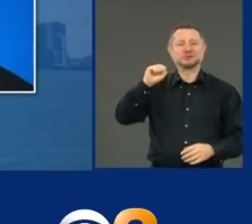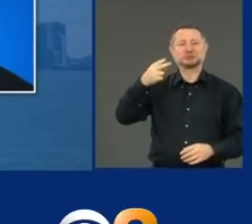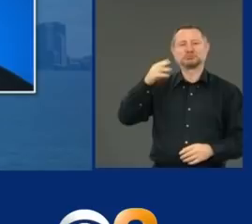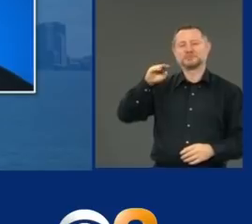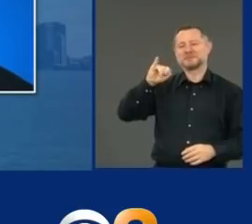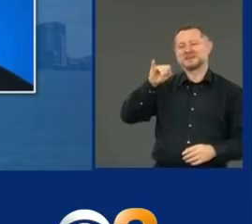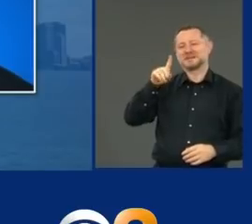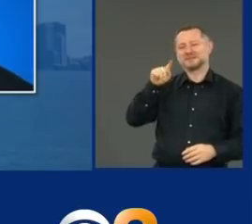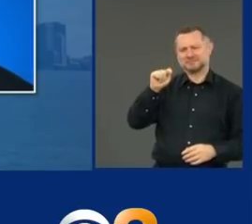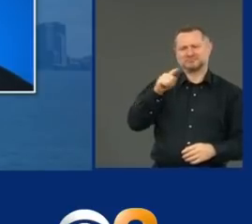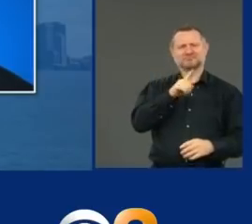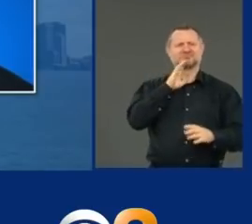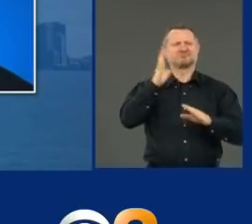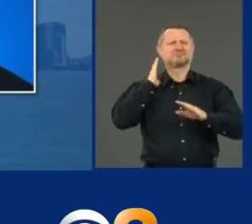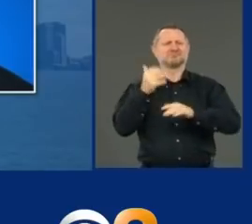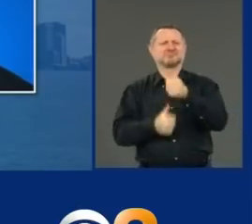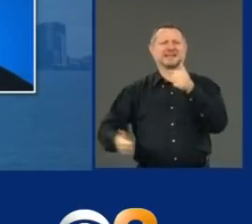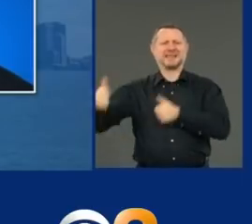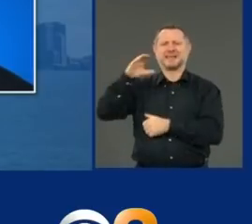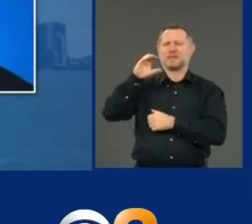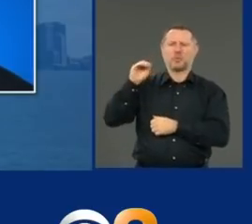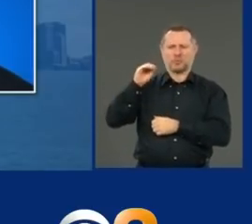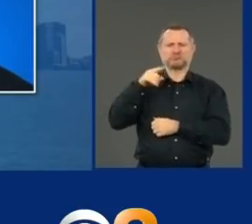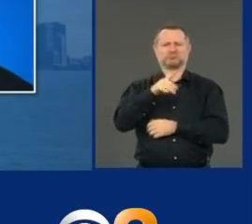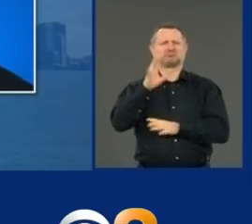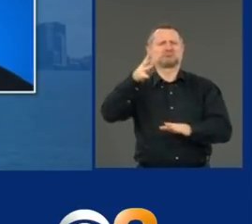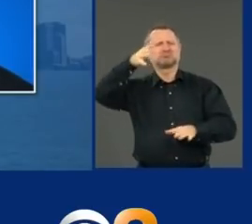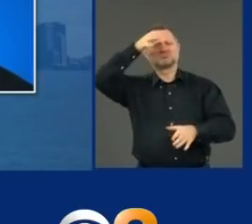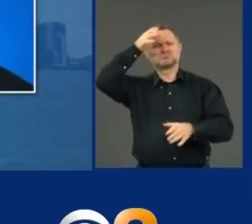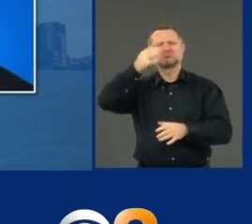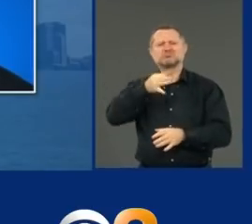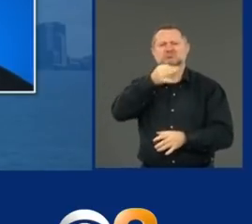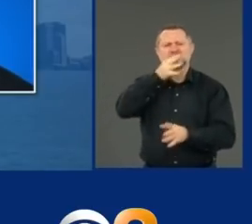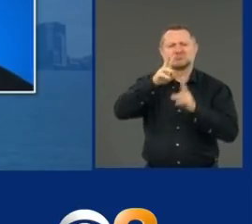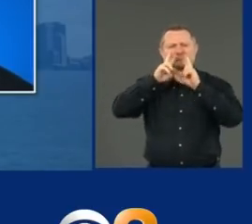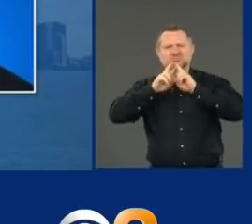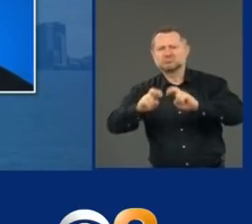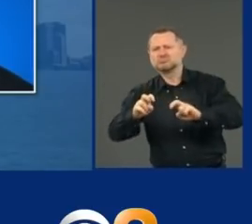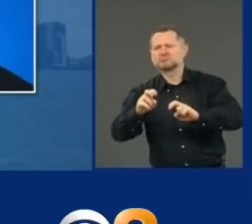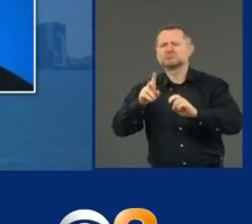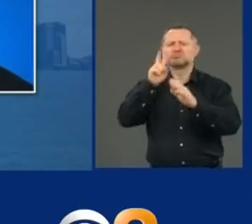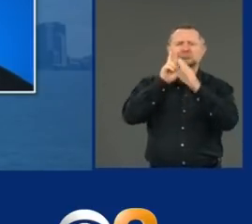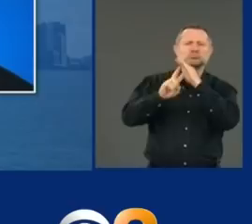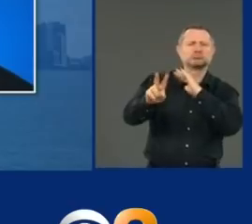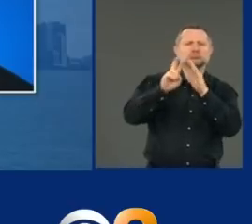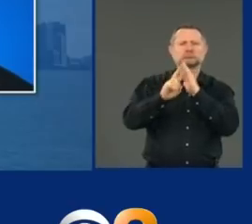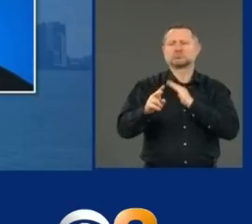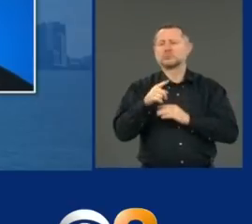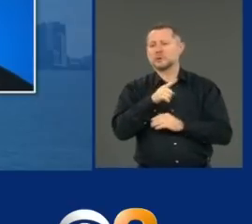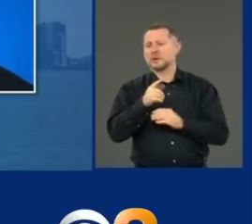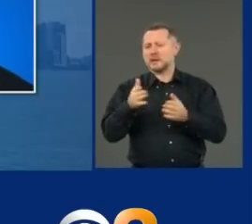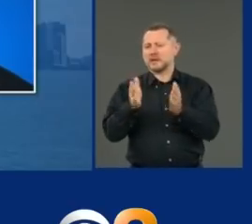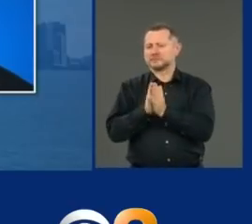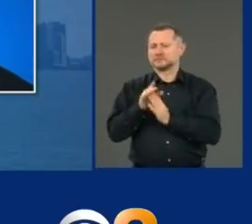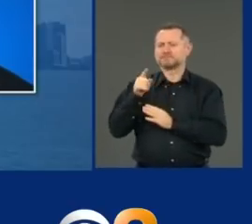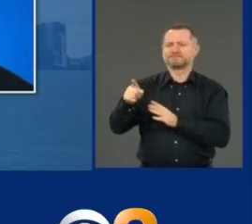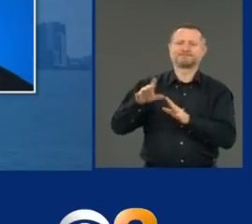BUILD BACK BETTER. WE ASKED THE FORMER CEO AND